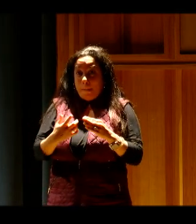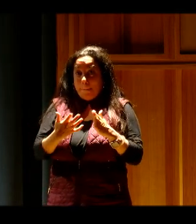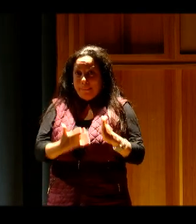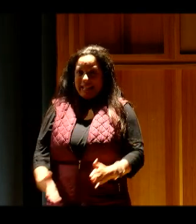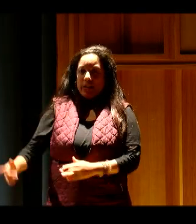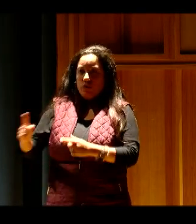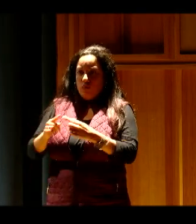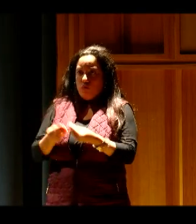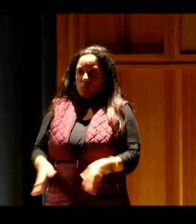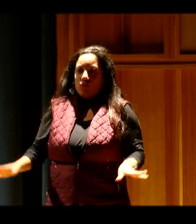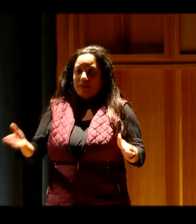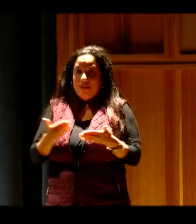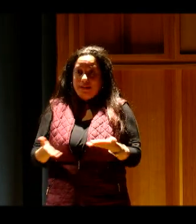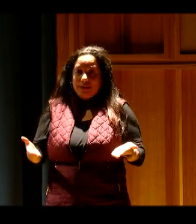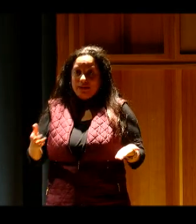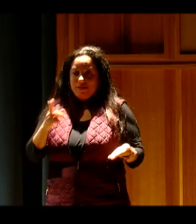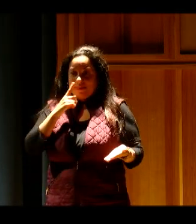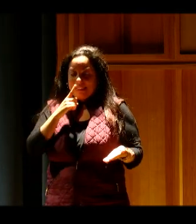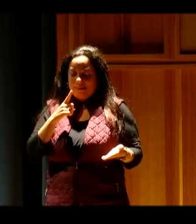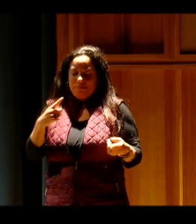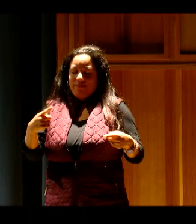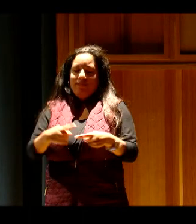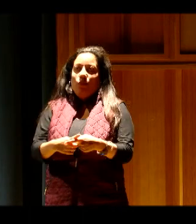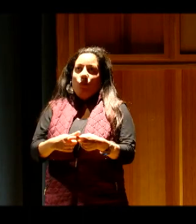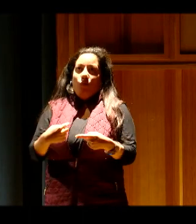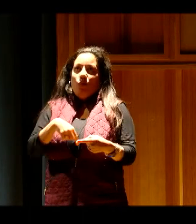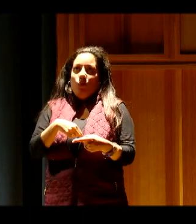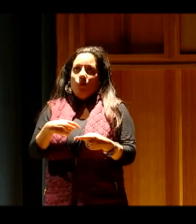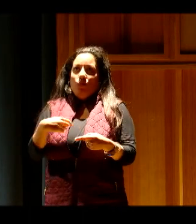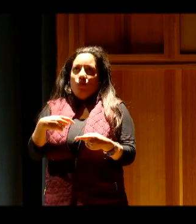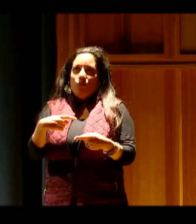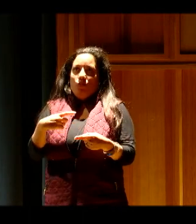It's antithetical to what we're about, but it's inevitable in this case.